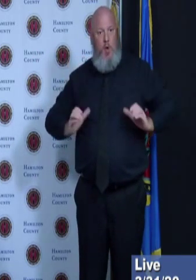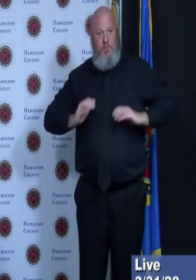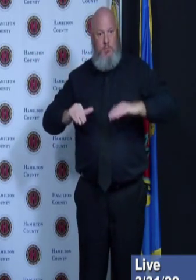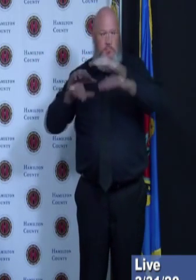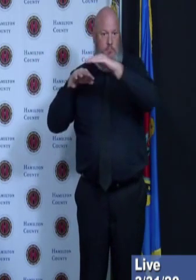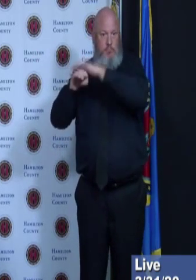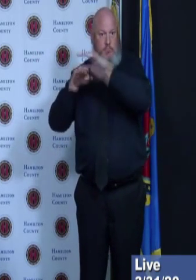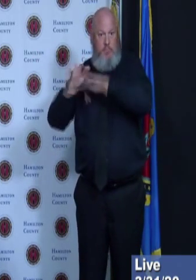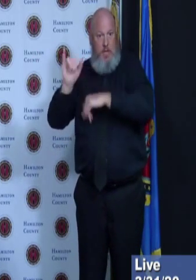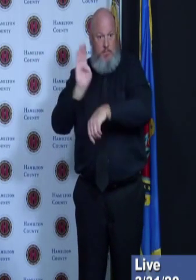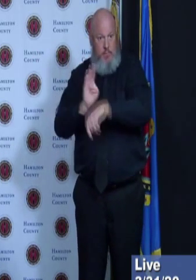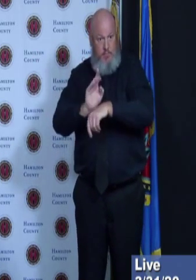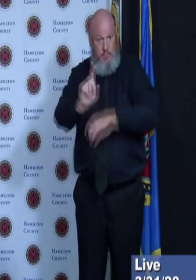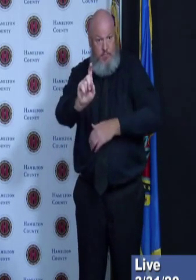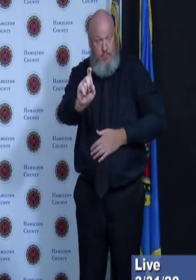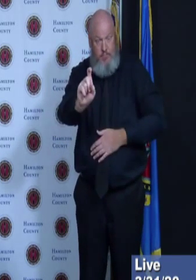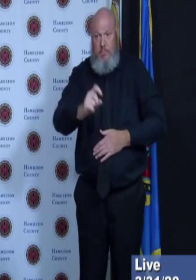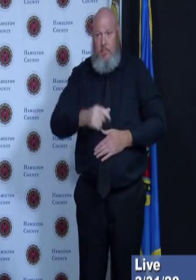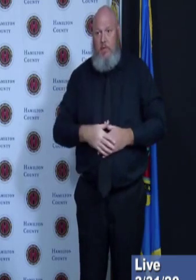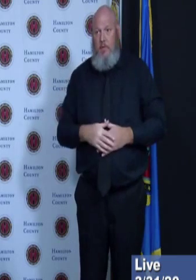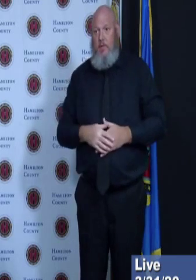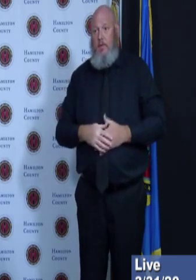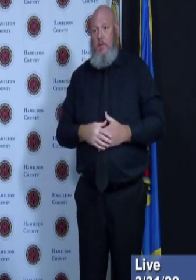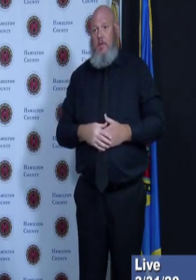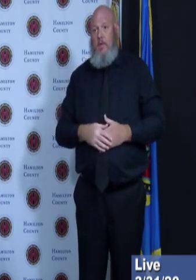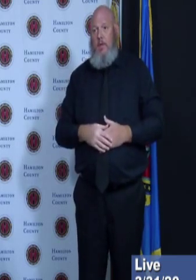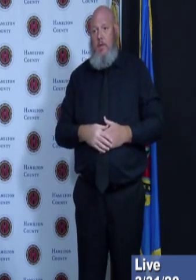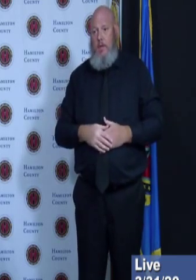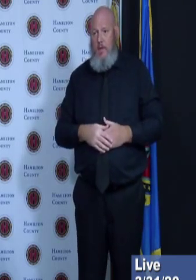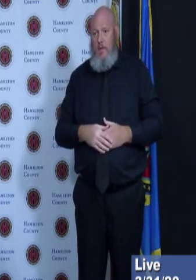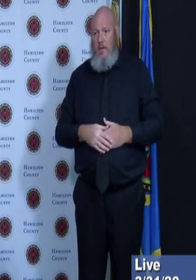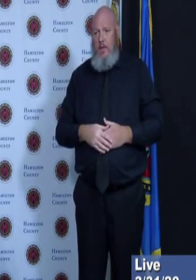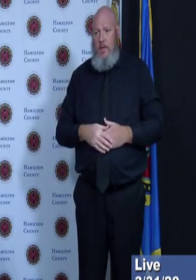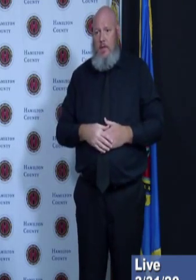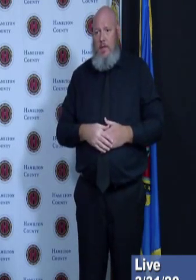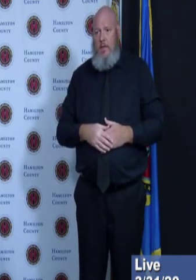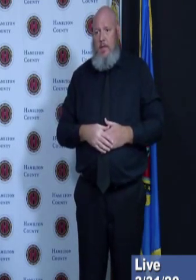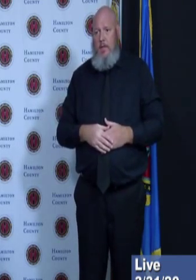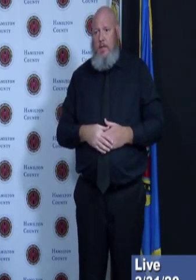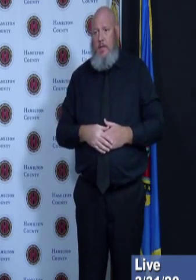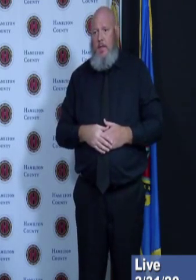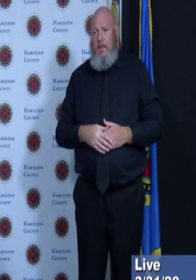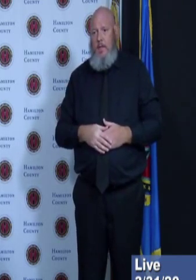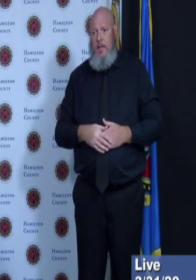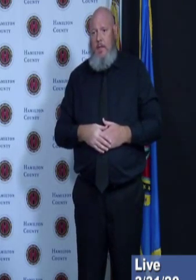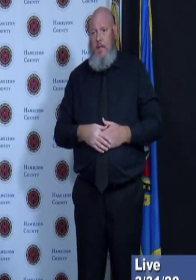hey John so you were breaking up a little bit but I'm gonna reinterpret your question so and I think it's for Greg Kesterman